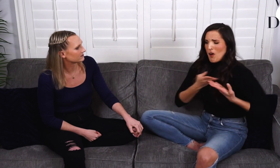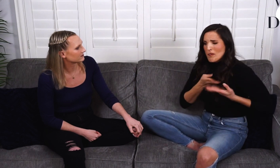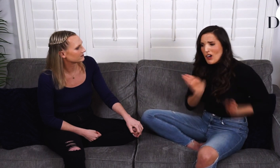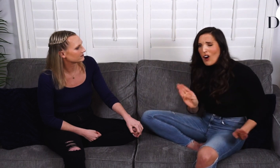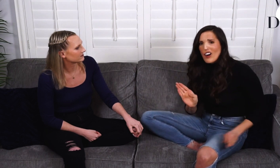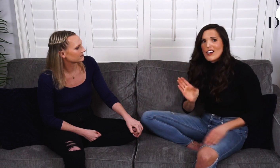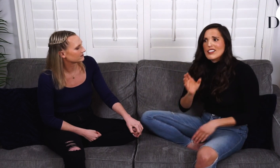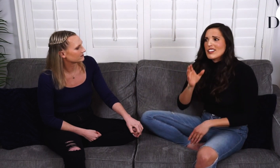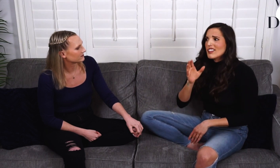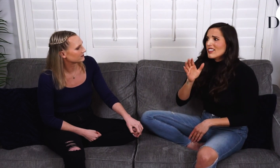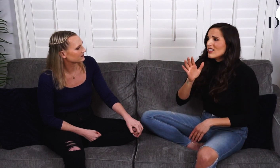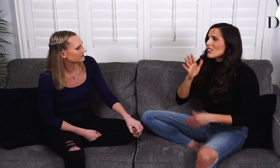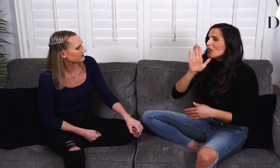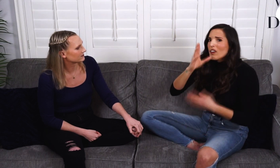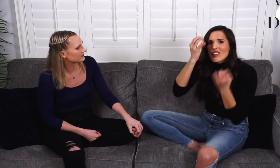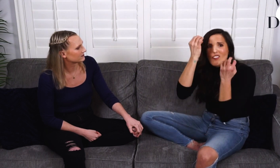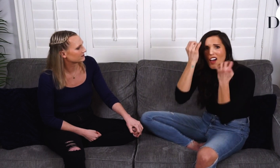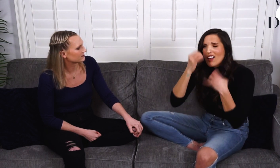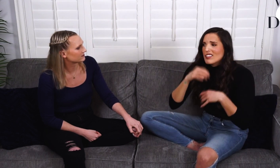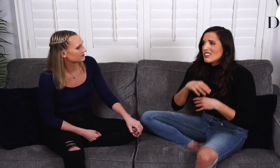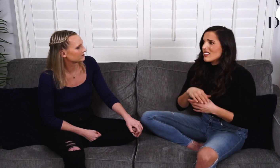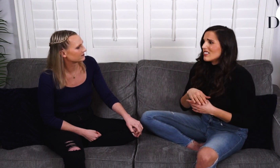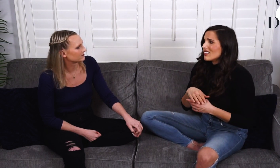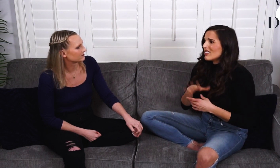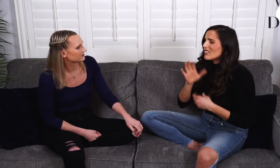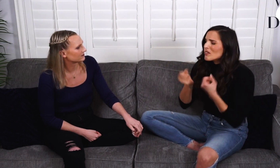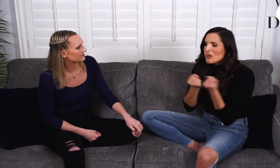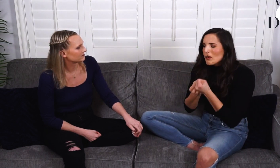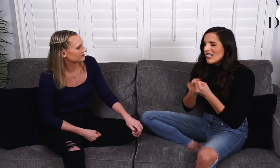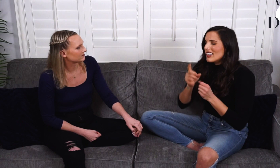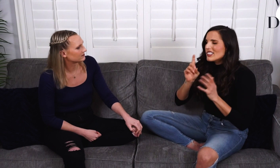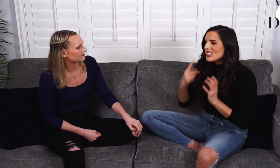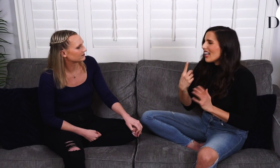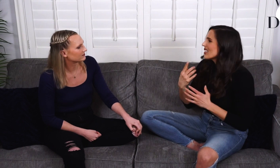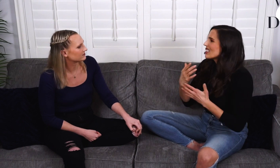and your open heart and your thoughts and support.